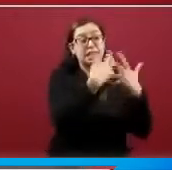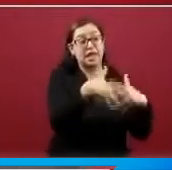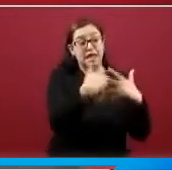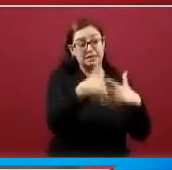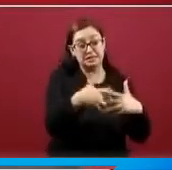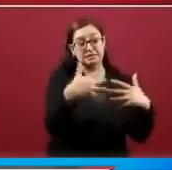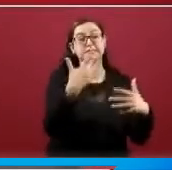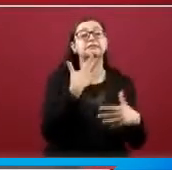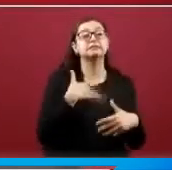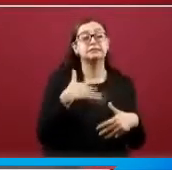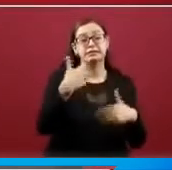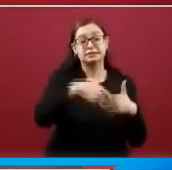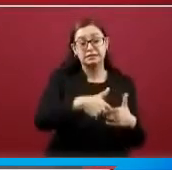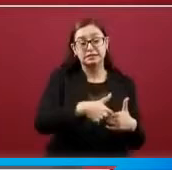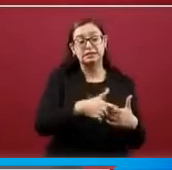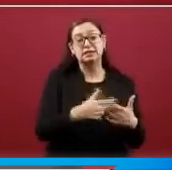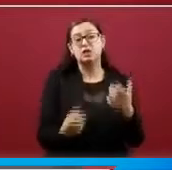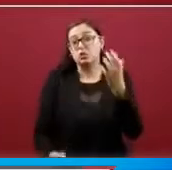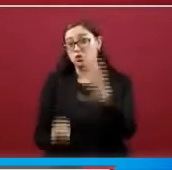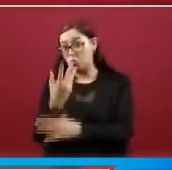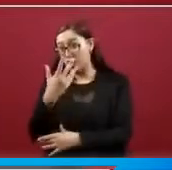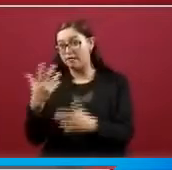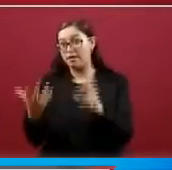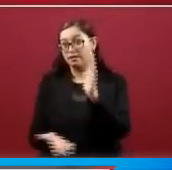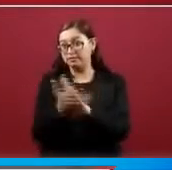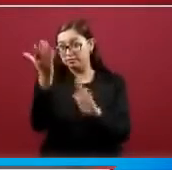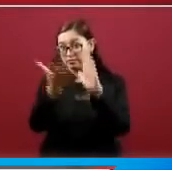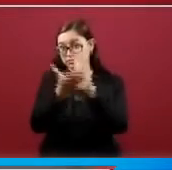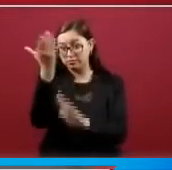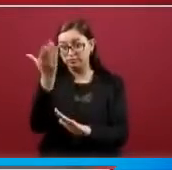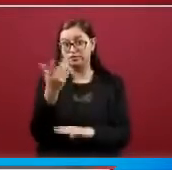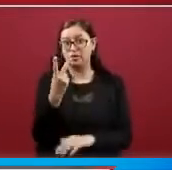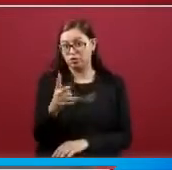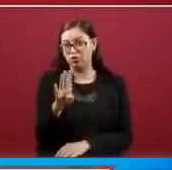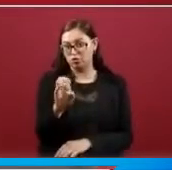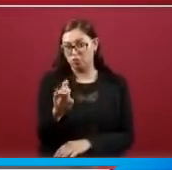and it is invested in the rehabilitation of the 6 existing refineries and the new refinery